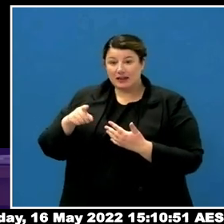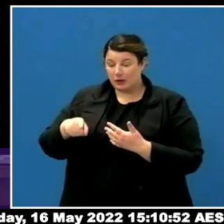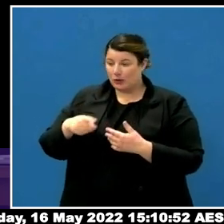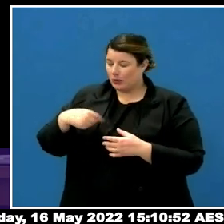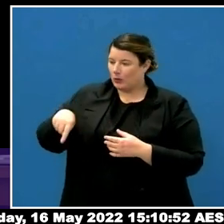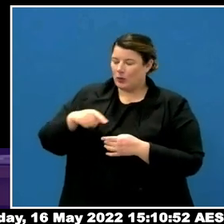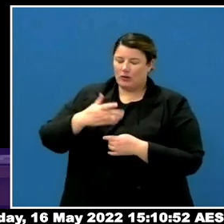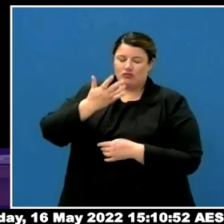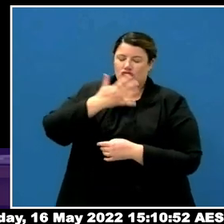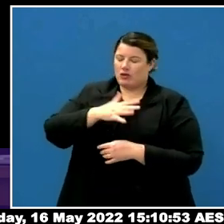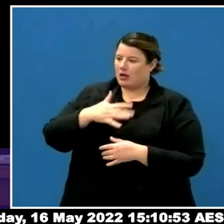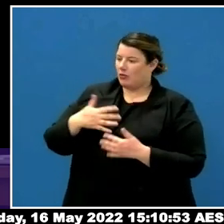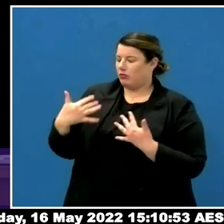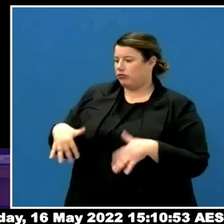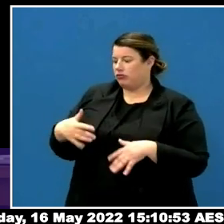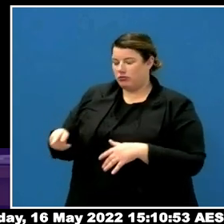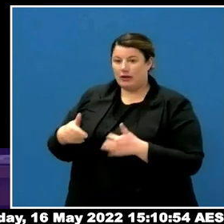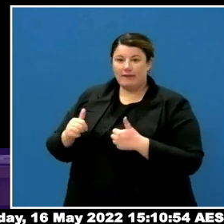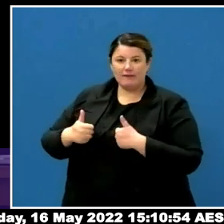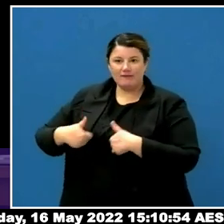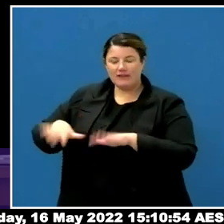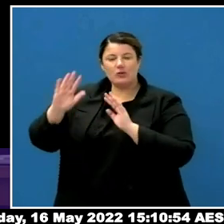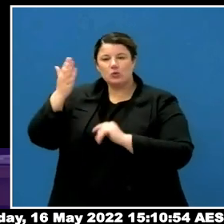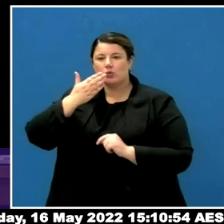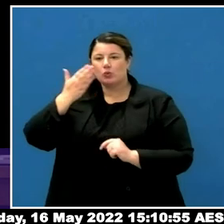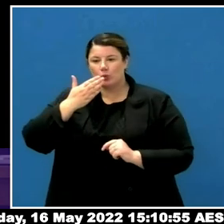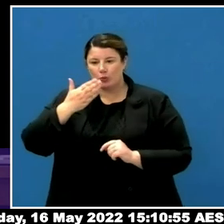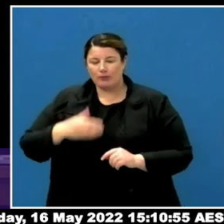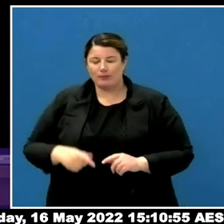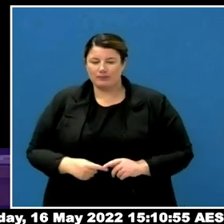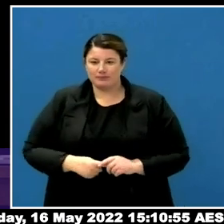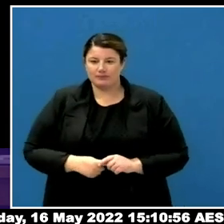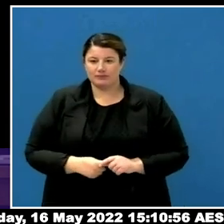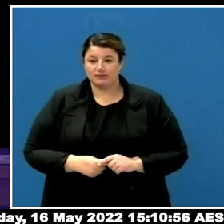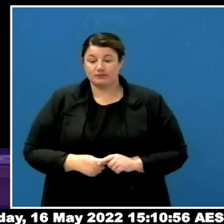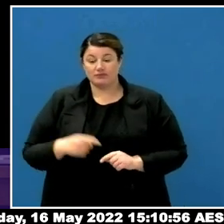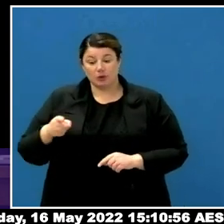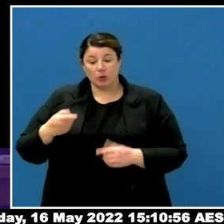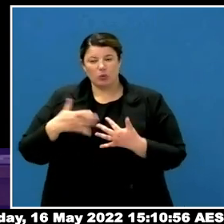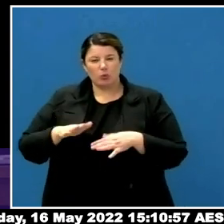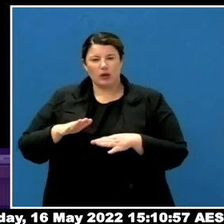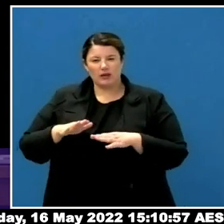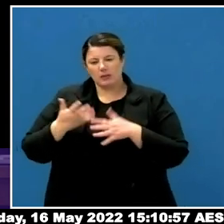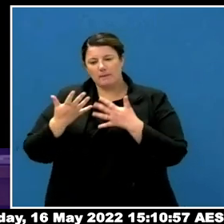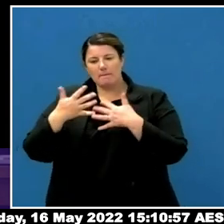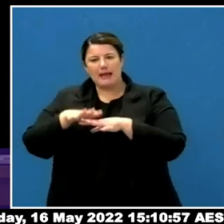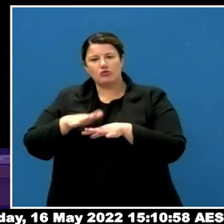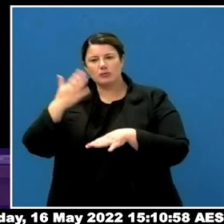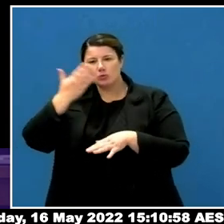Yes. MR FOGARTY: He went to a mainstream school in the early years, in a